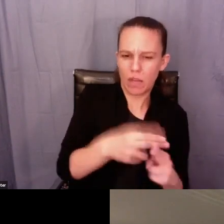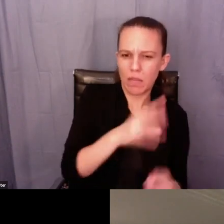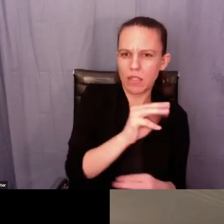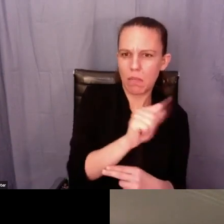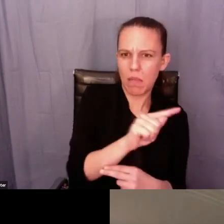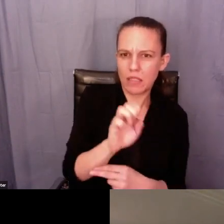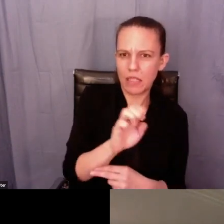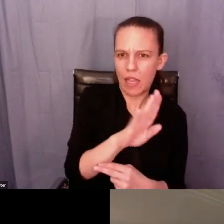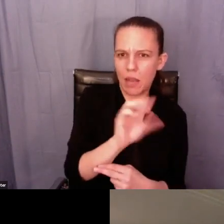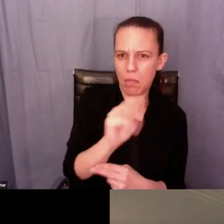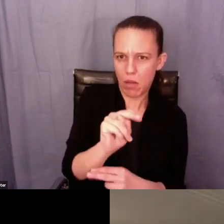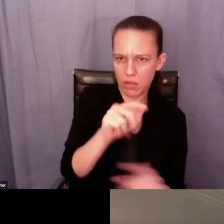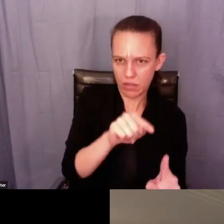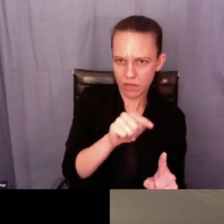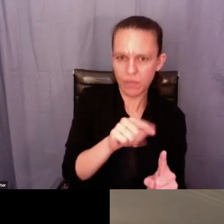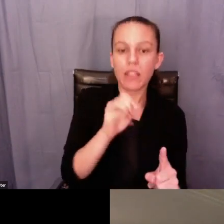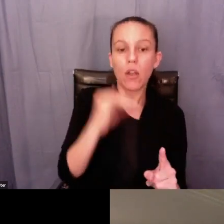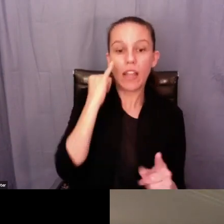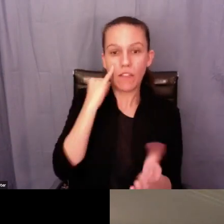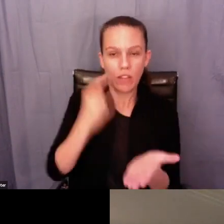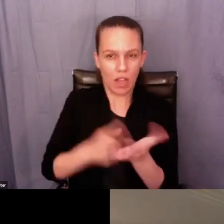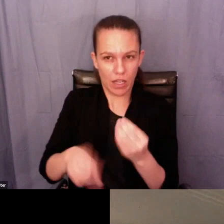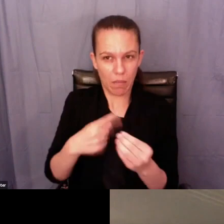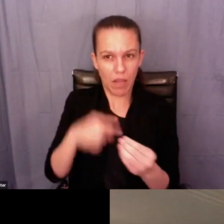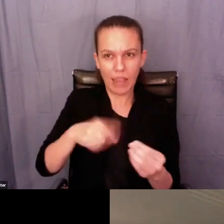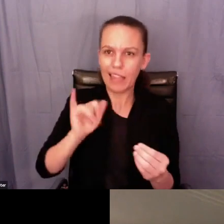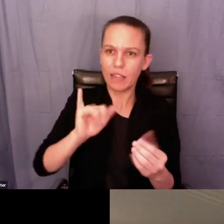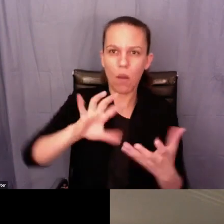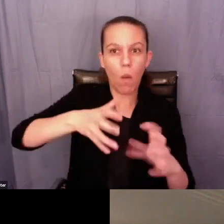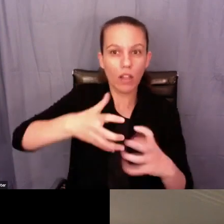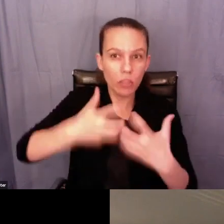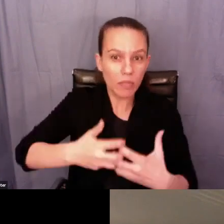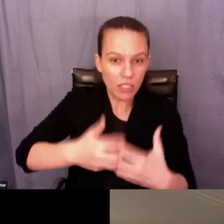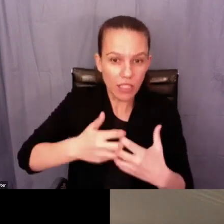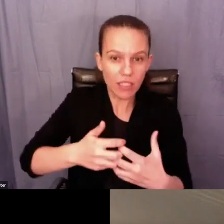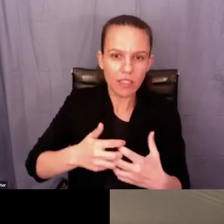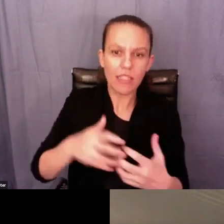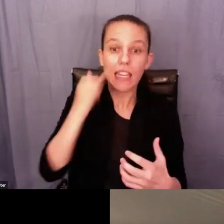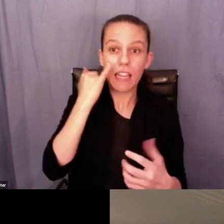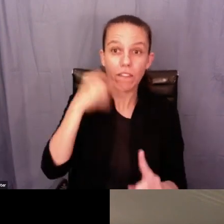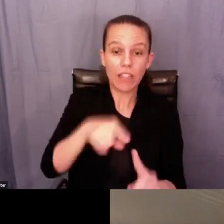about this washing machine maybe most probably if this is broken then you will say oh the